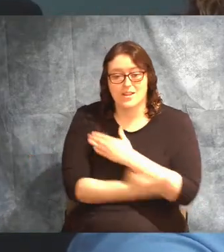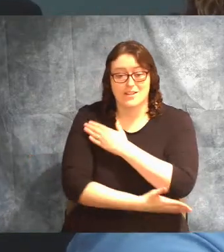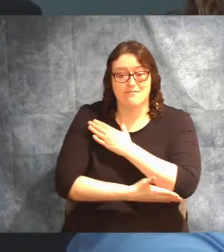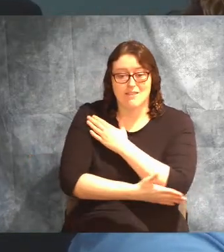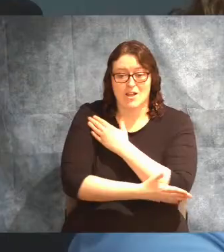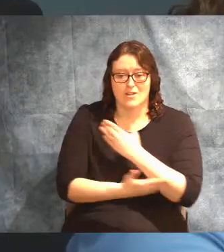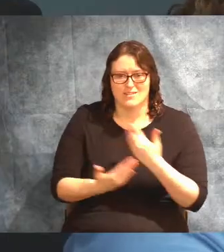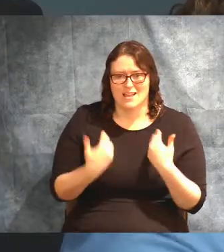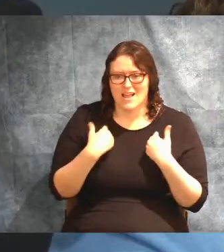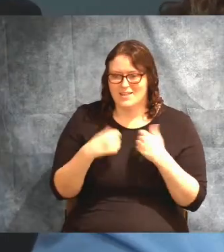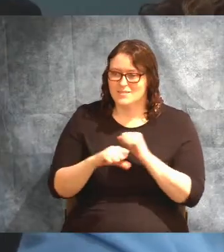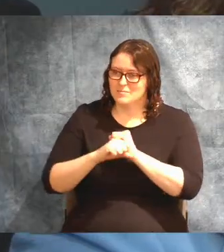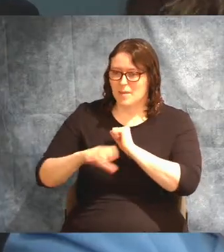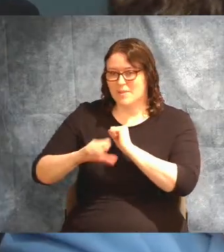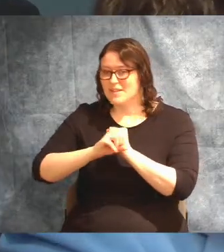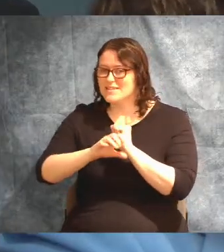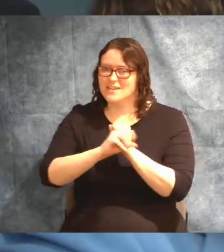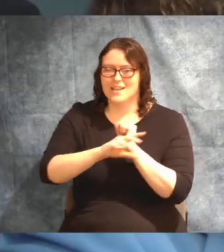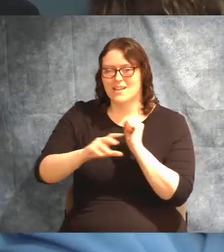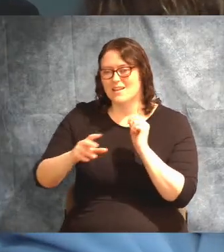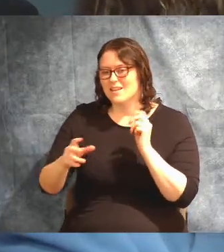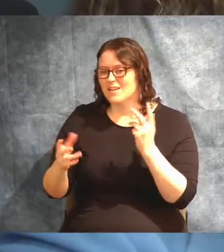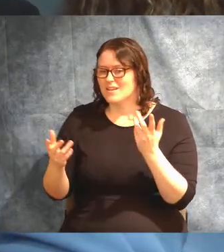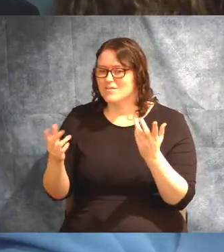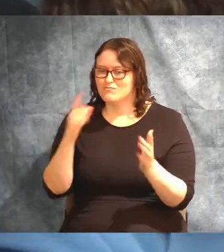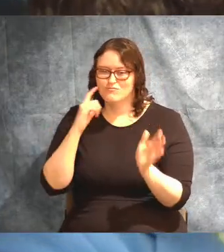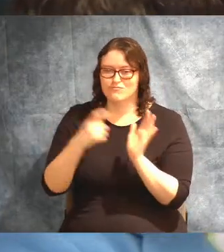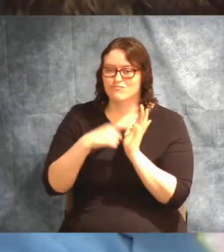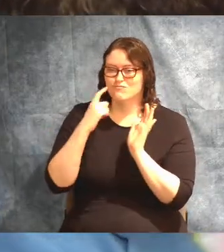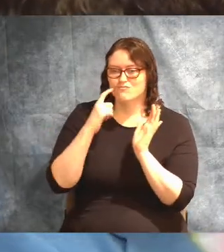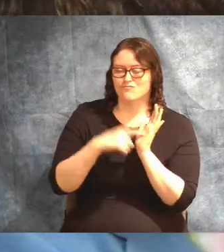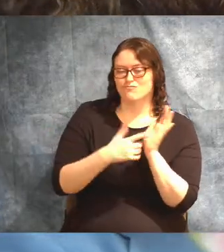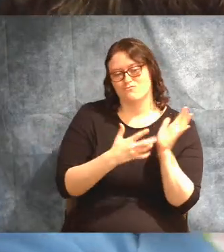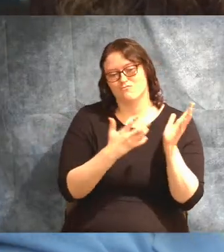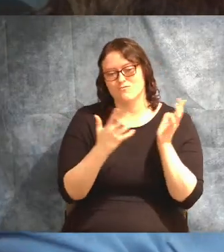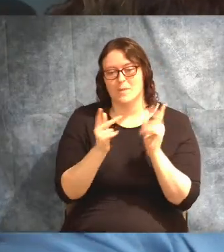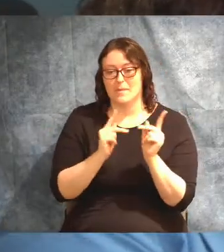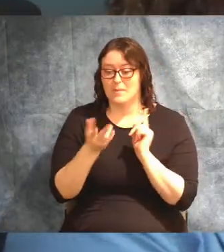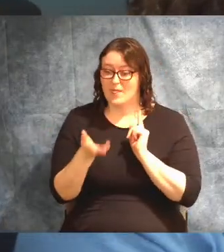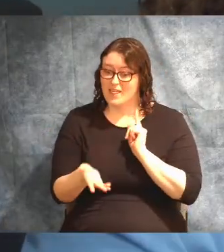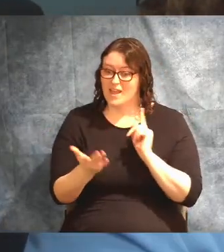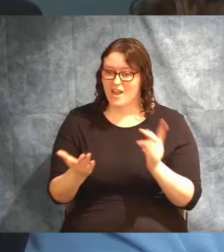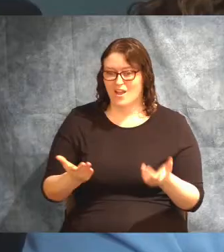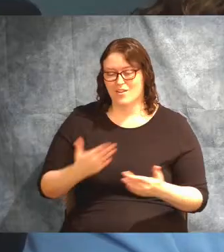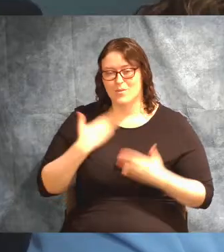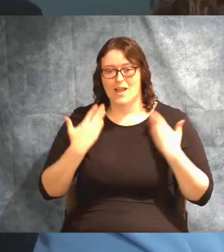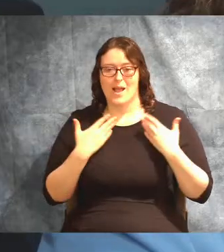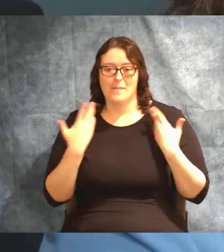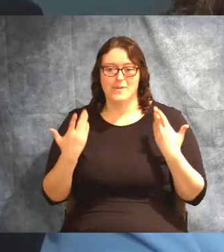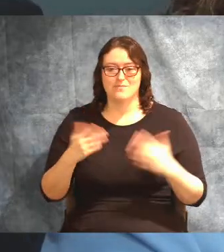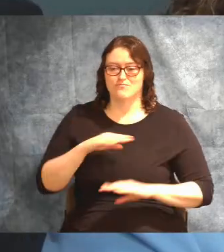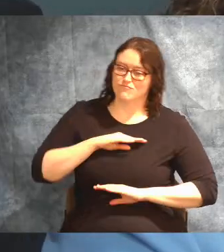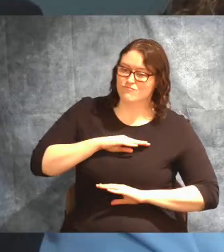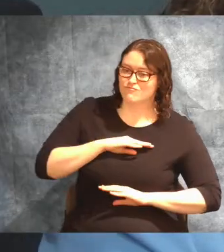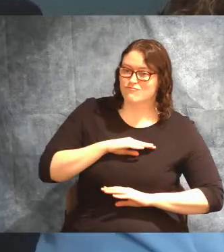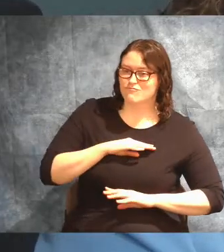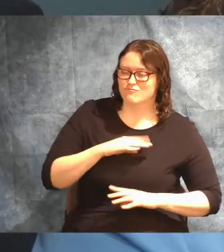publicity and recognition and the people were there and they were happy. So, I would hope we